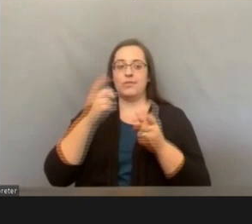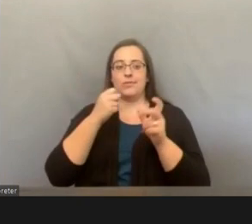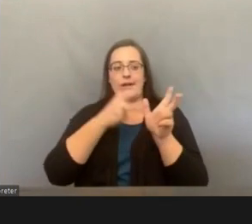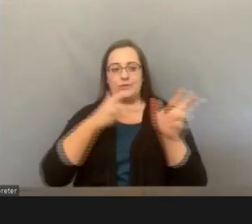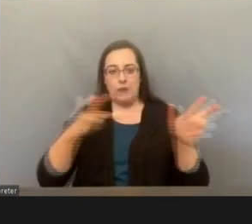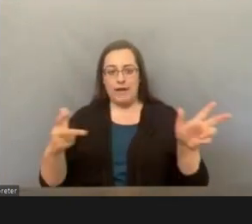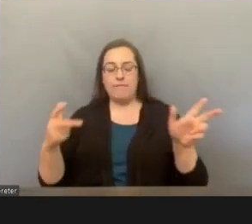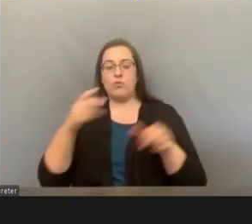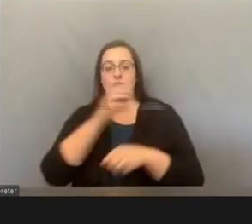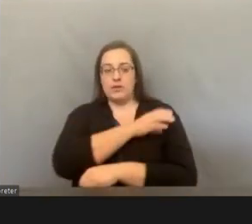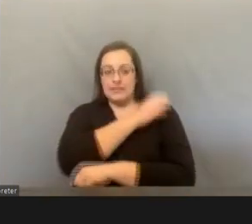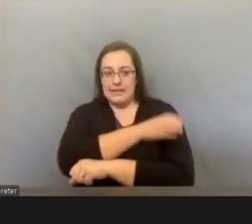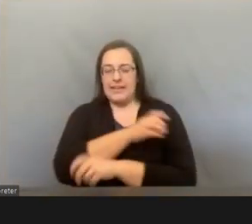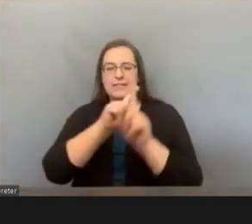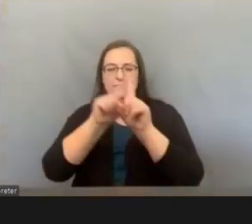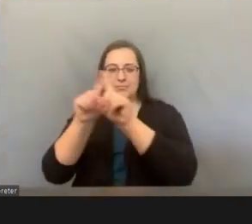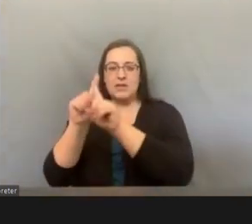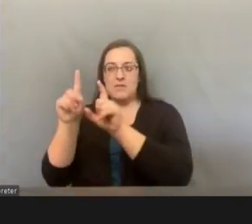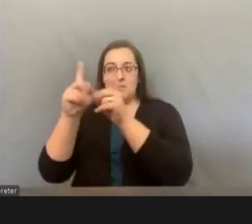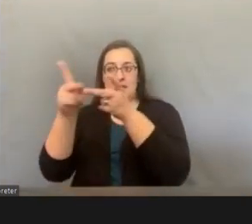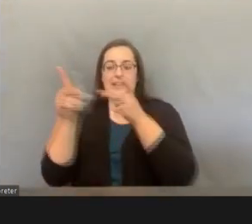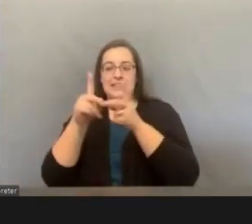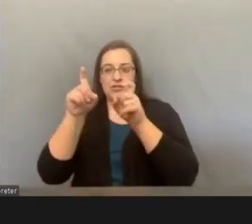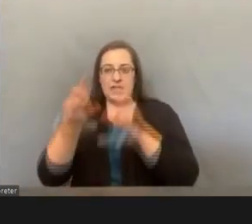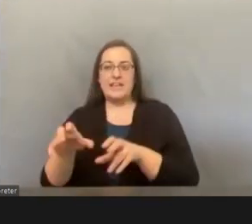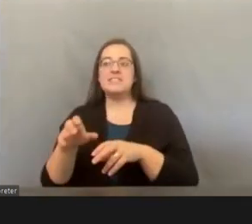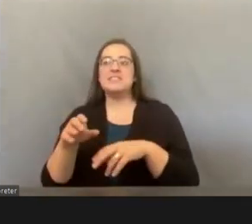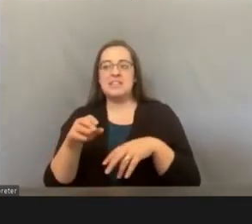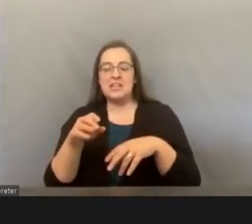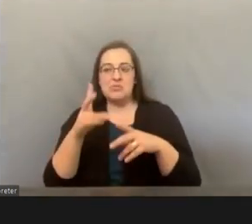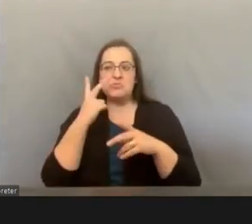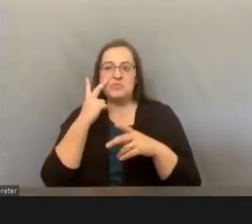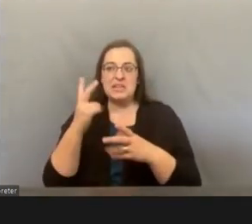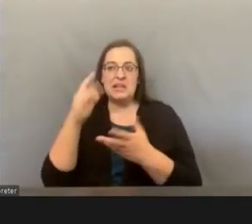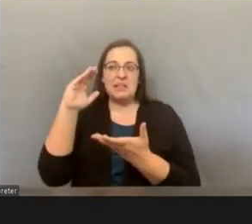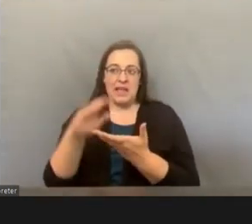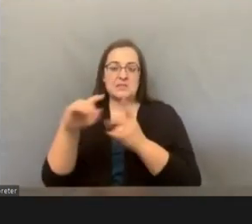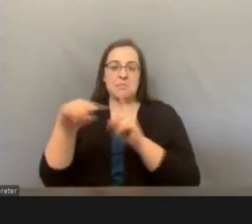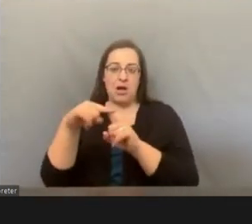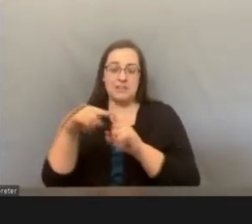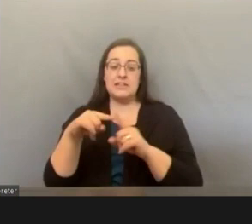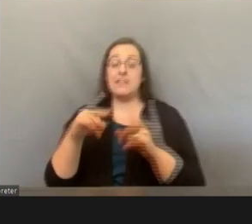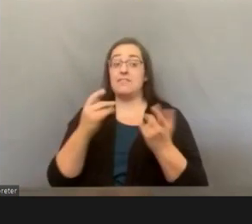WAY TO PHRASE THAT WERE GLAD TO BE SEEING FEWER POSITIVE CASES RIGHT NOW COMING THROUGH THE